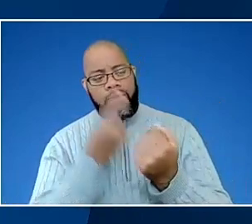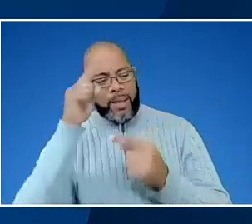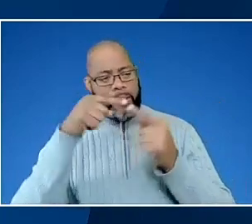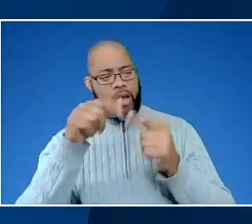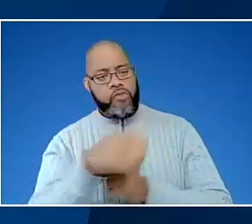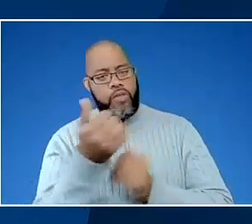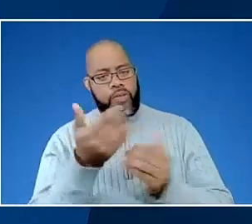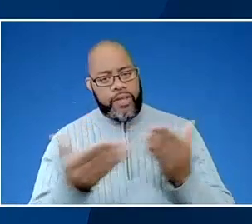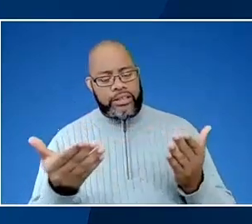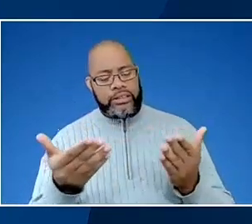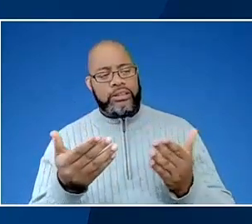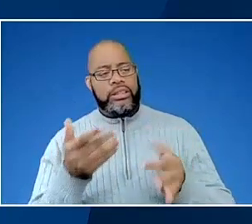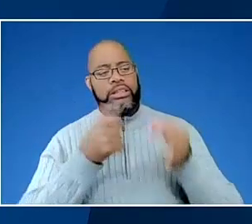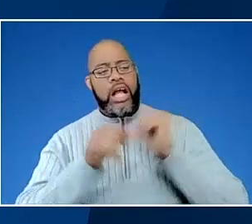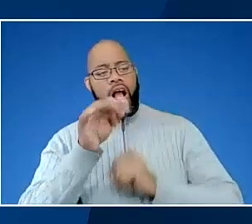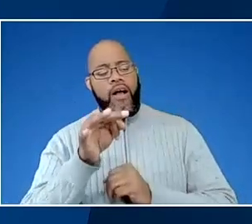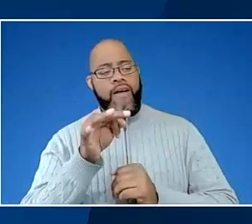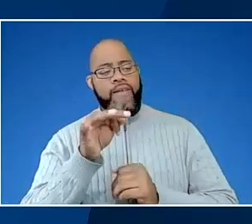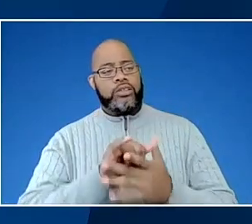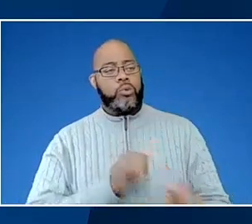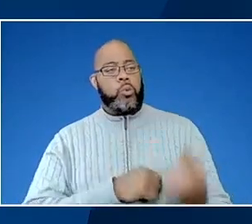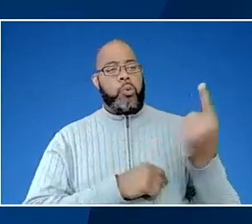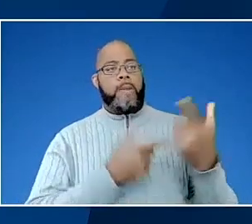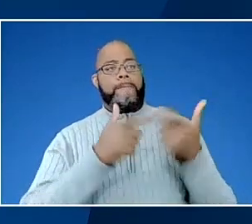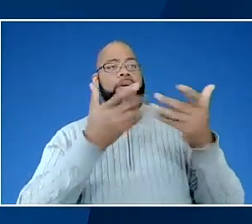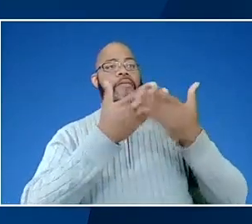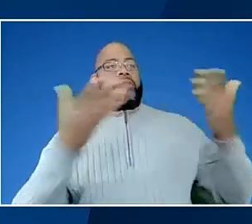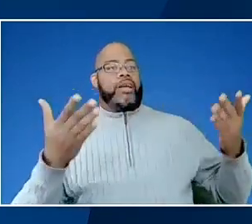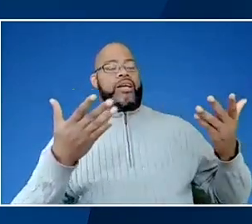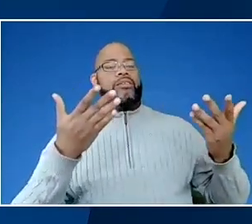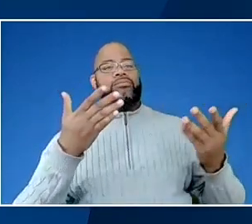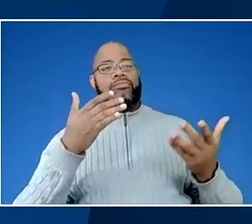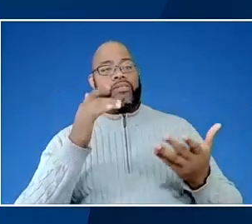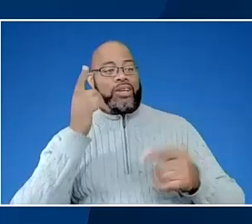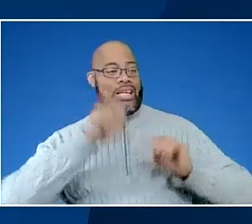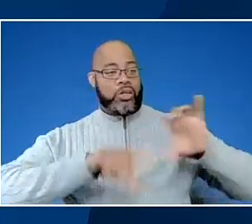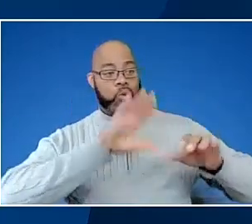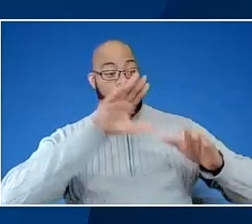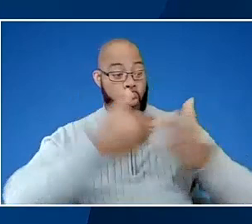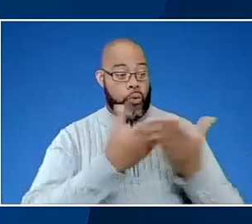as opposed to that's one big thing that if you can't do the whole thing, you shouldn't be doing any of it.